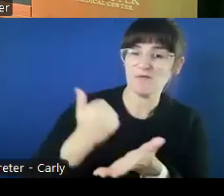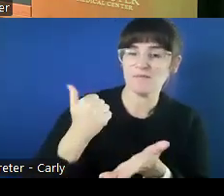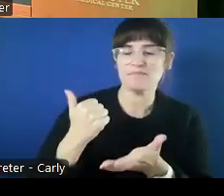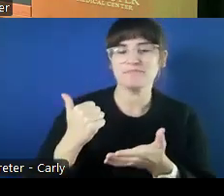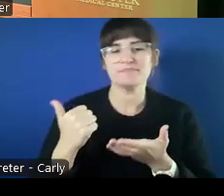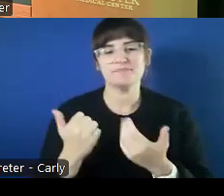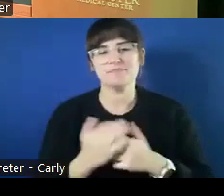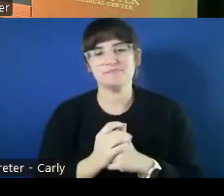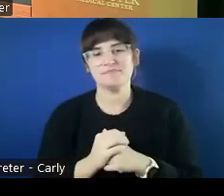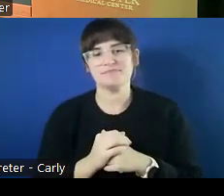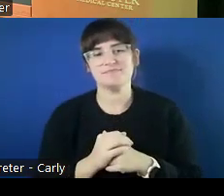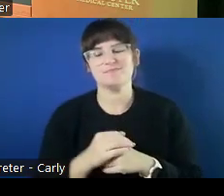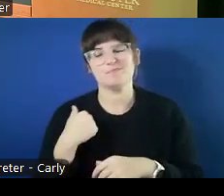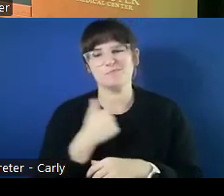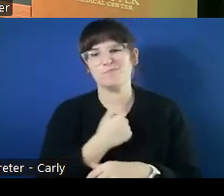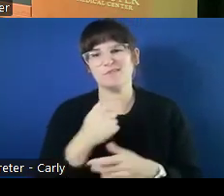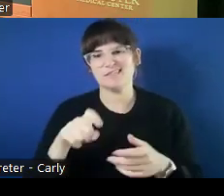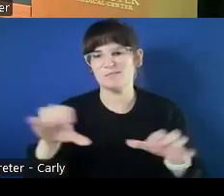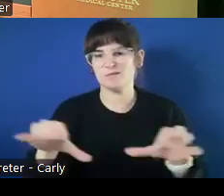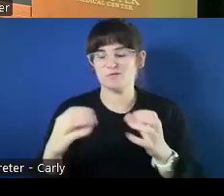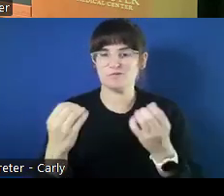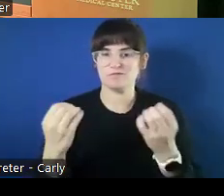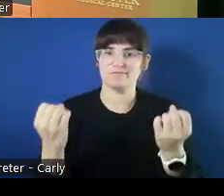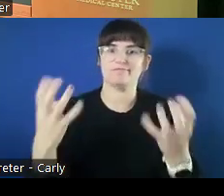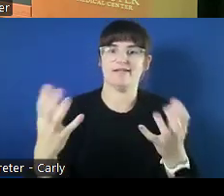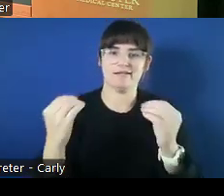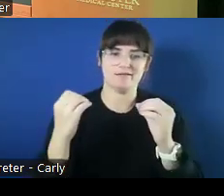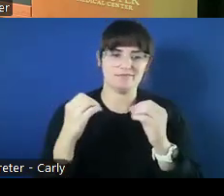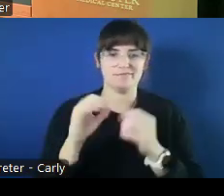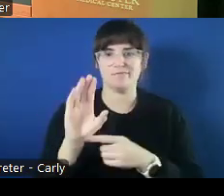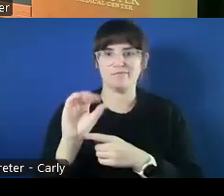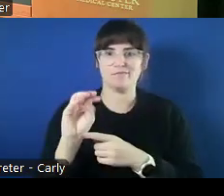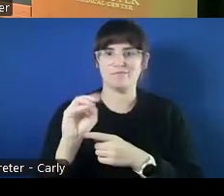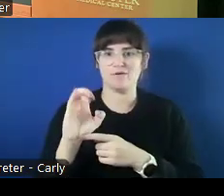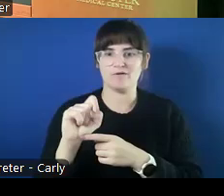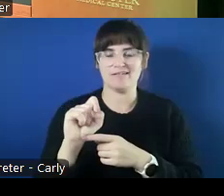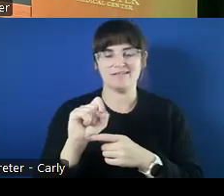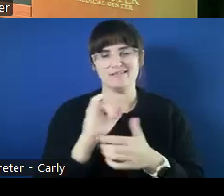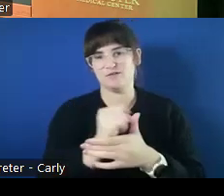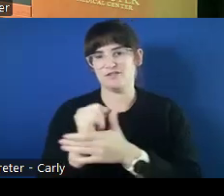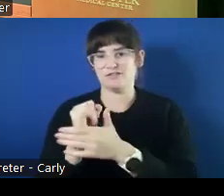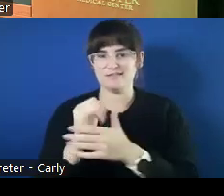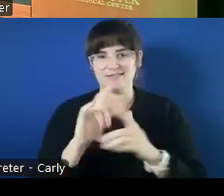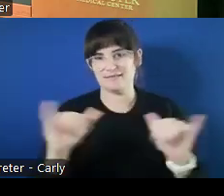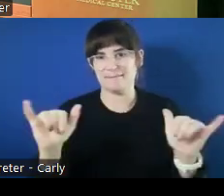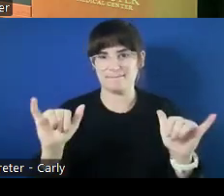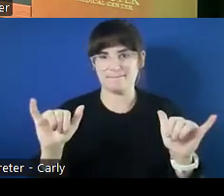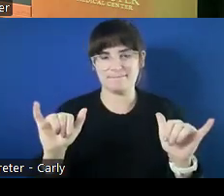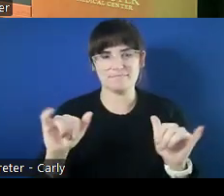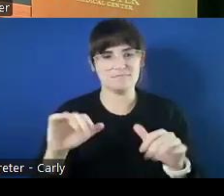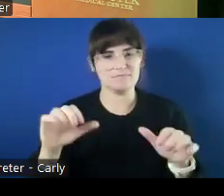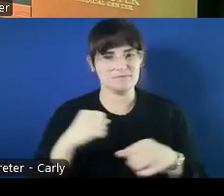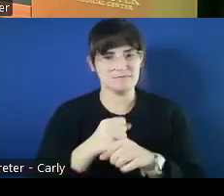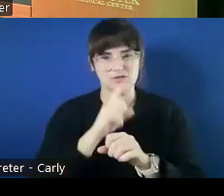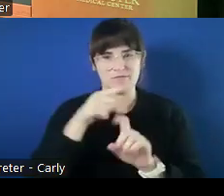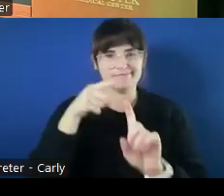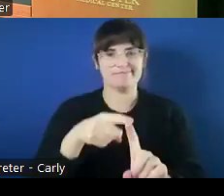know we need to kind of be doing multicomponent interventions to to target some of these symptoms